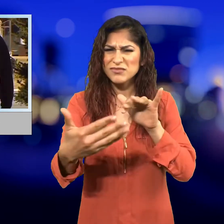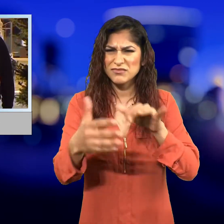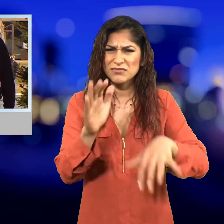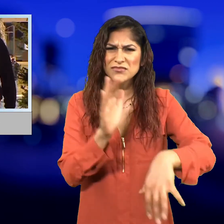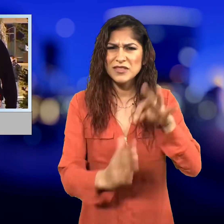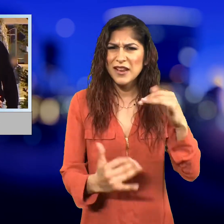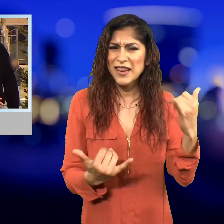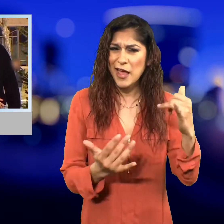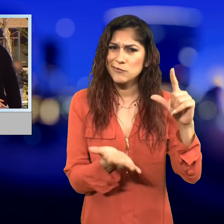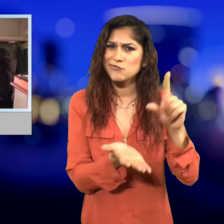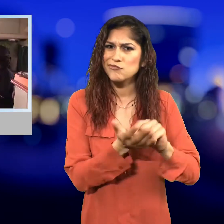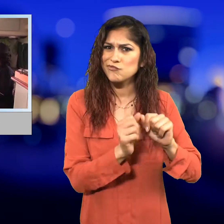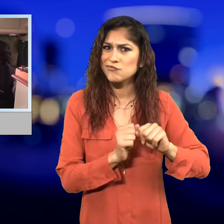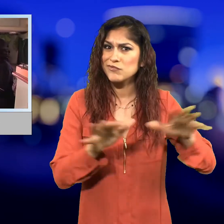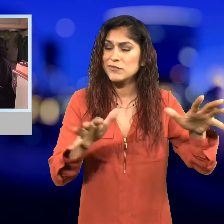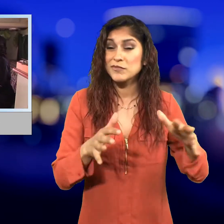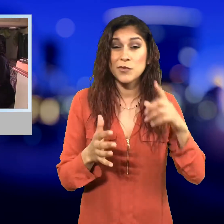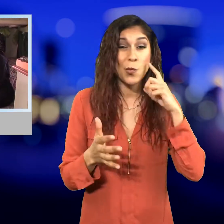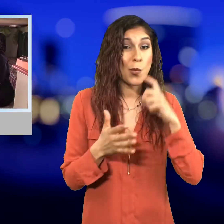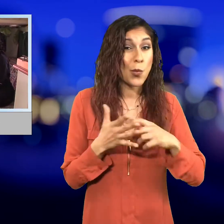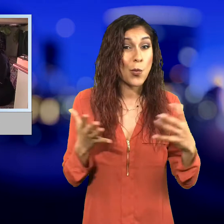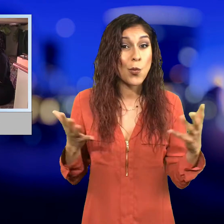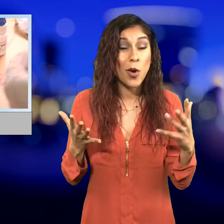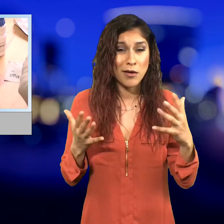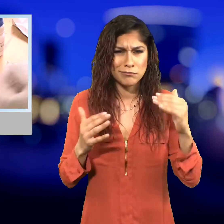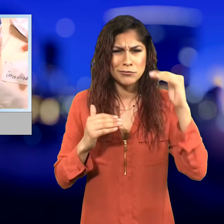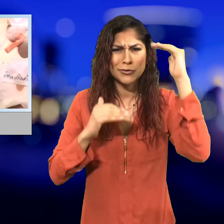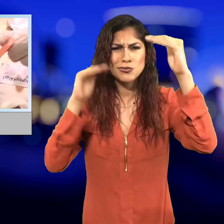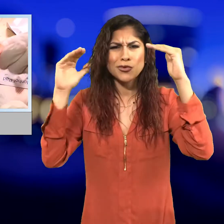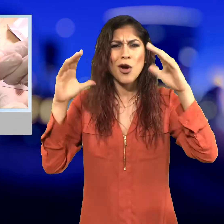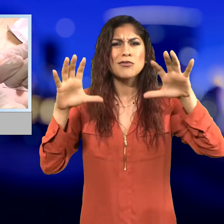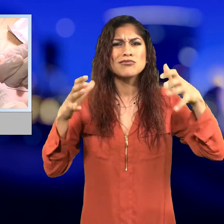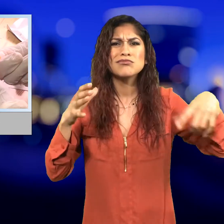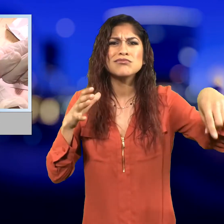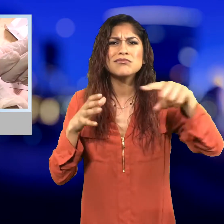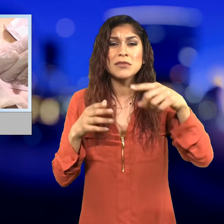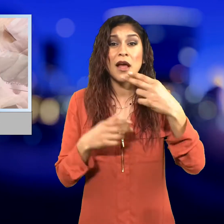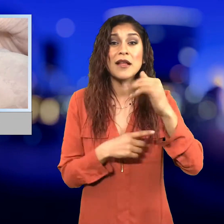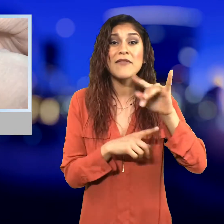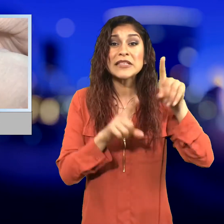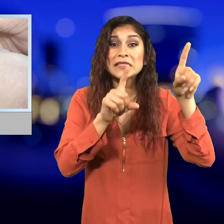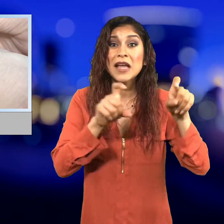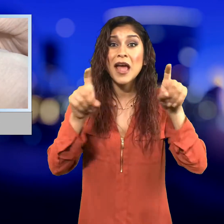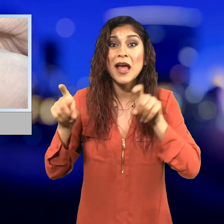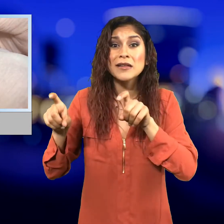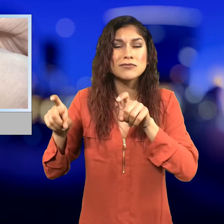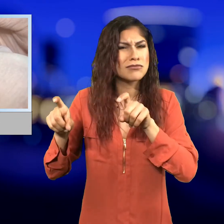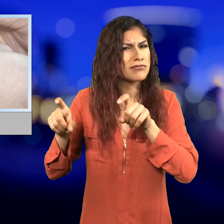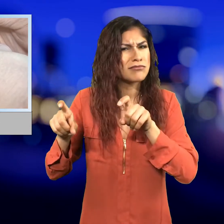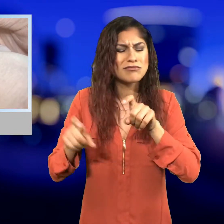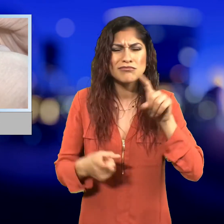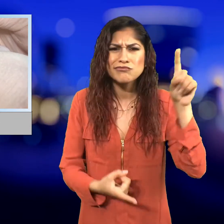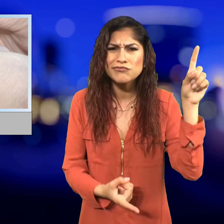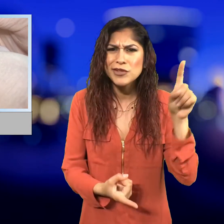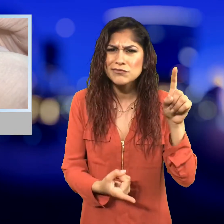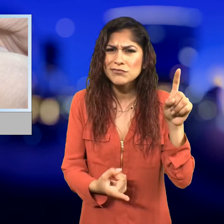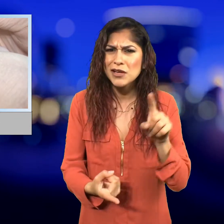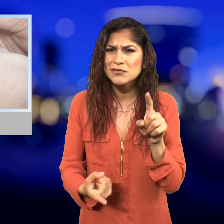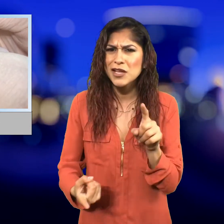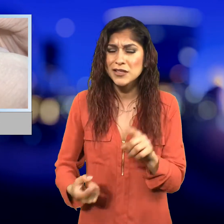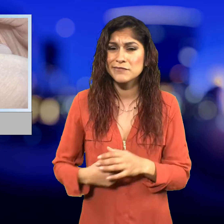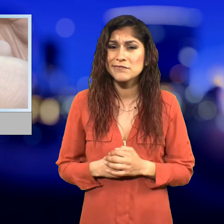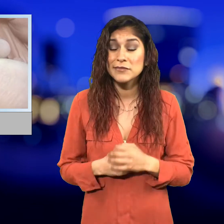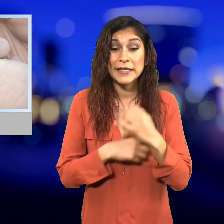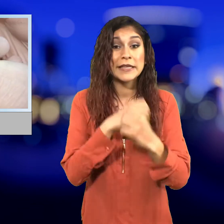statistics says fewer young adults are getting tested for HIV.